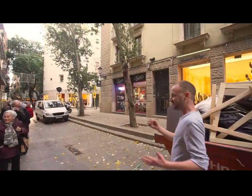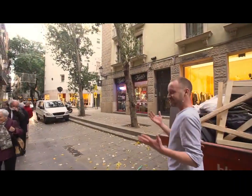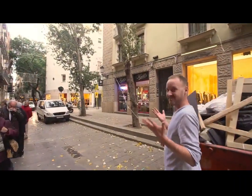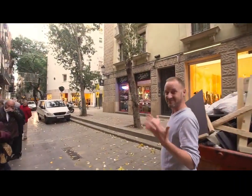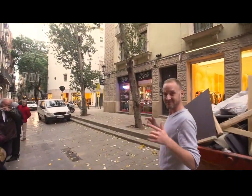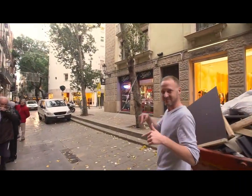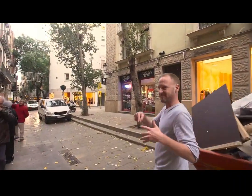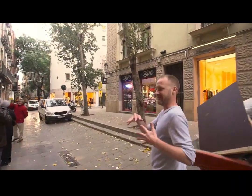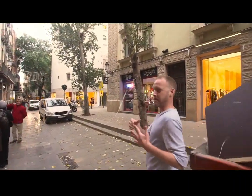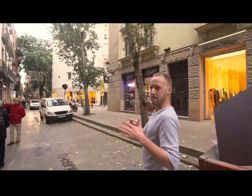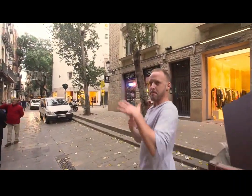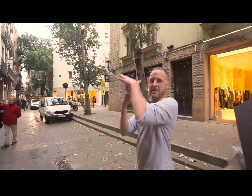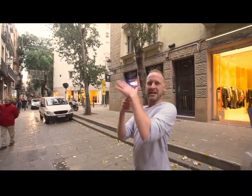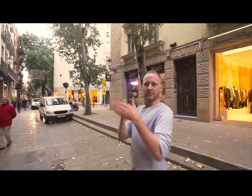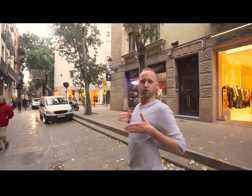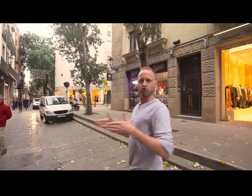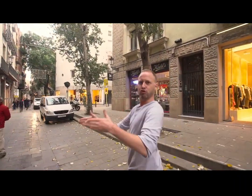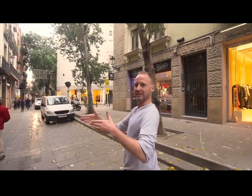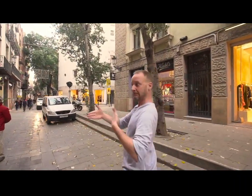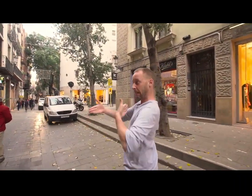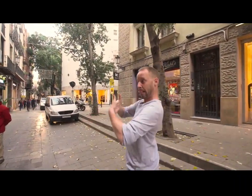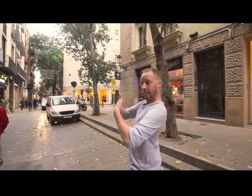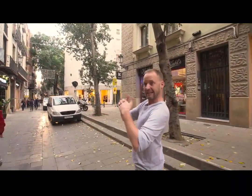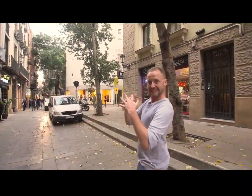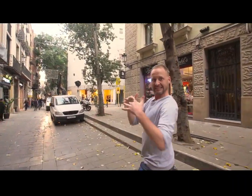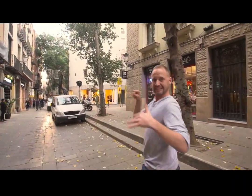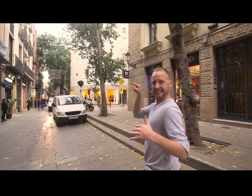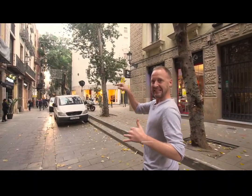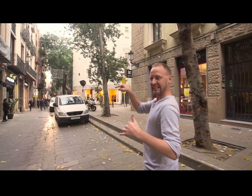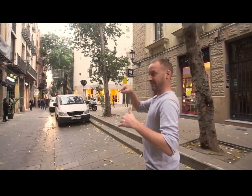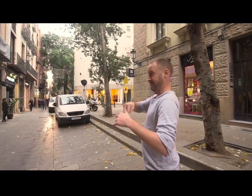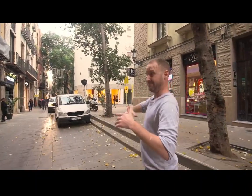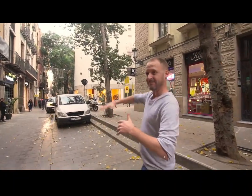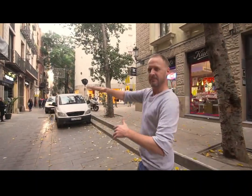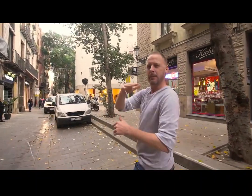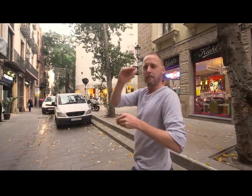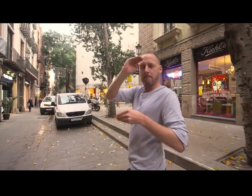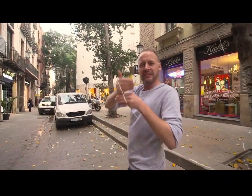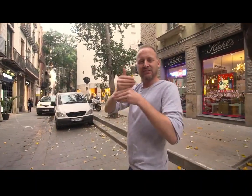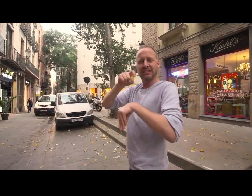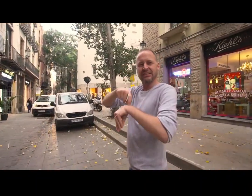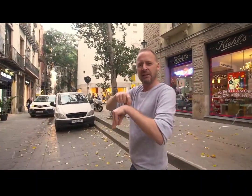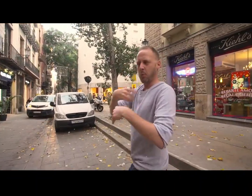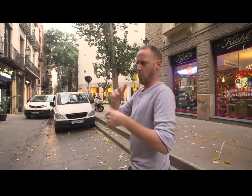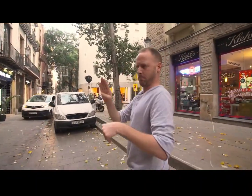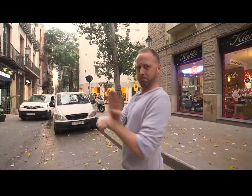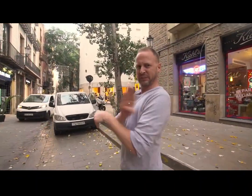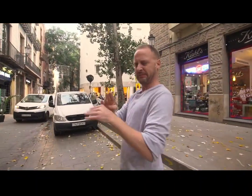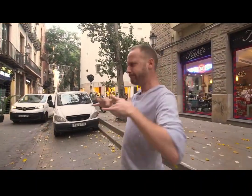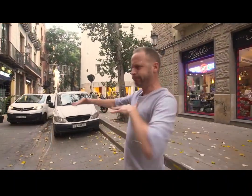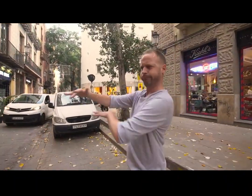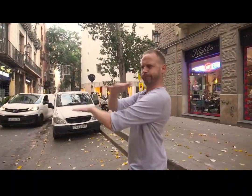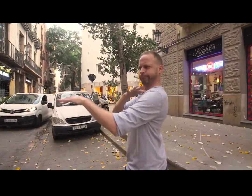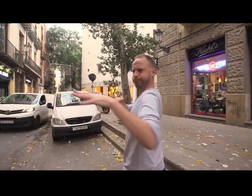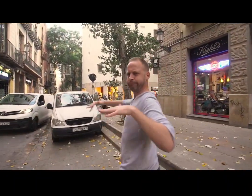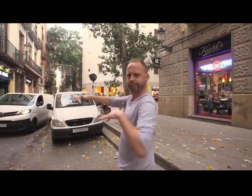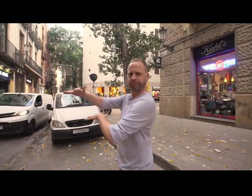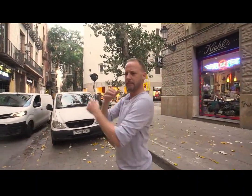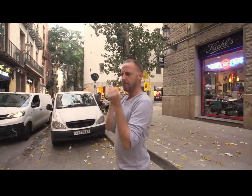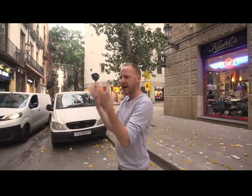So this was one of the main streets, full of people in medieval times, a busy shopping area!